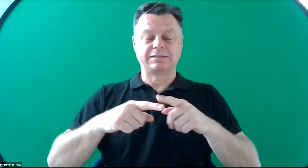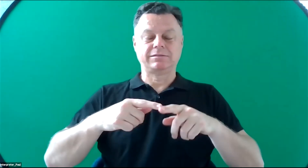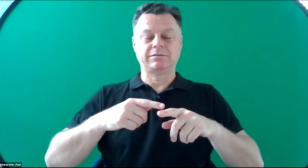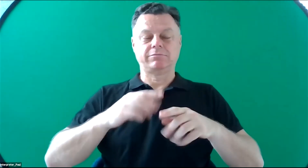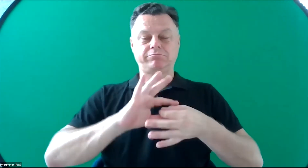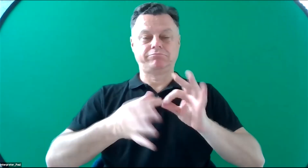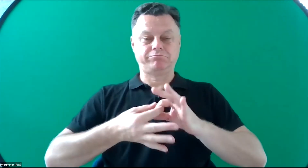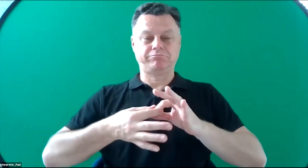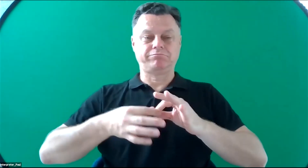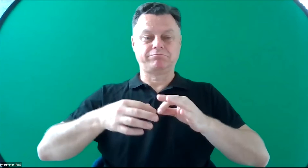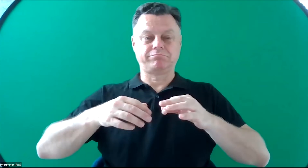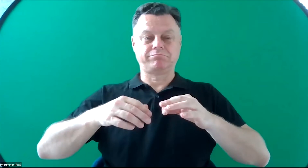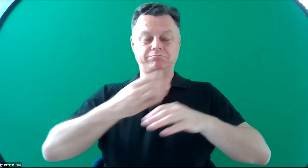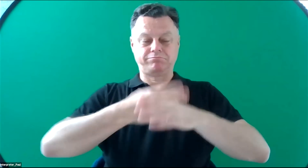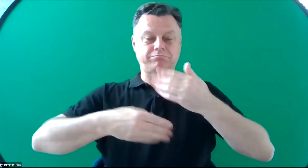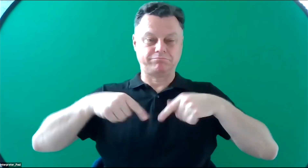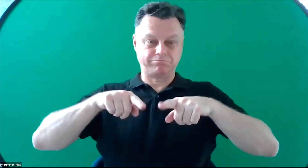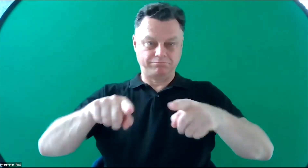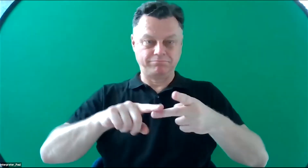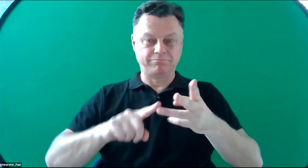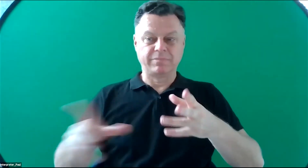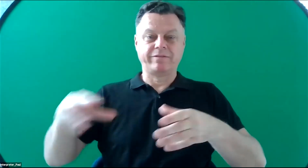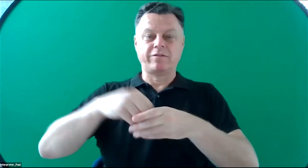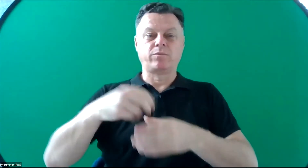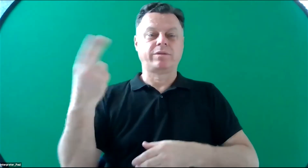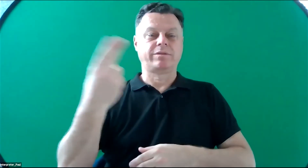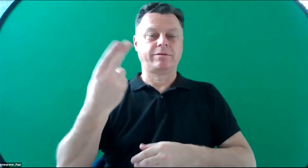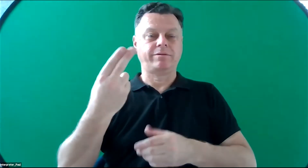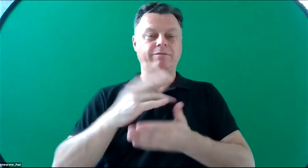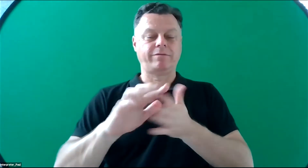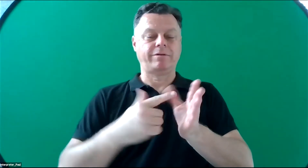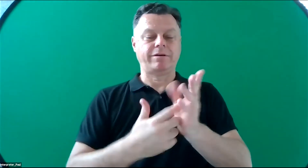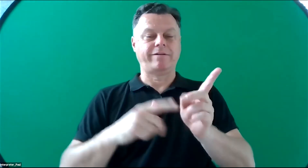School Project on Disability, an International distinguished Fellow with the Burton Black